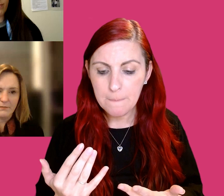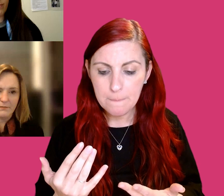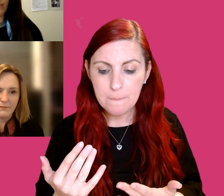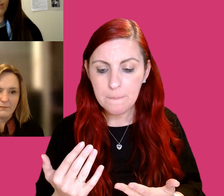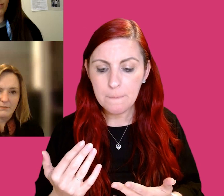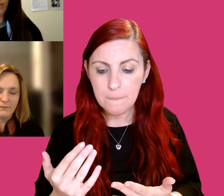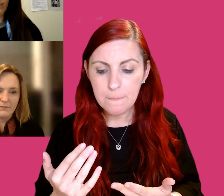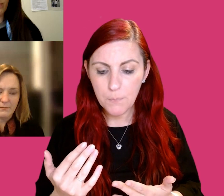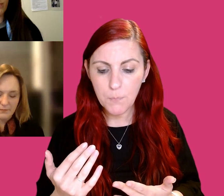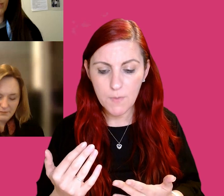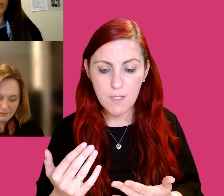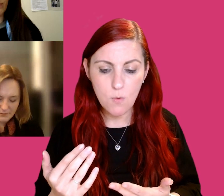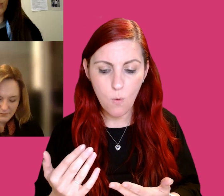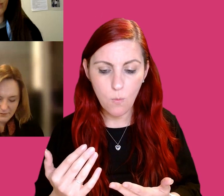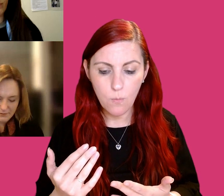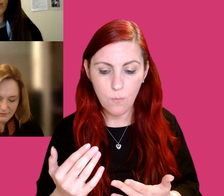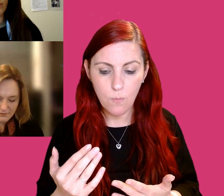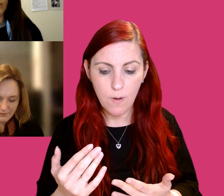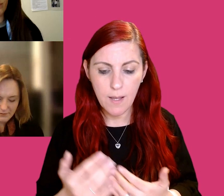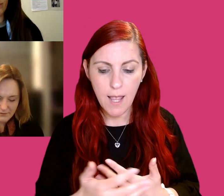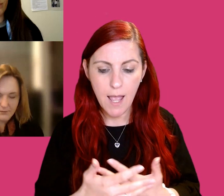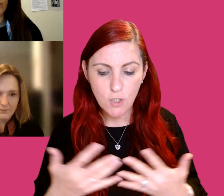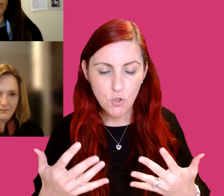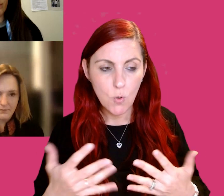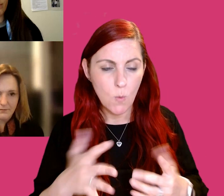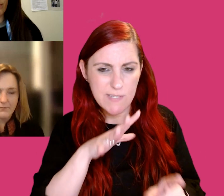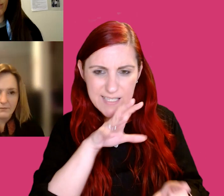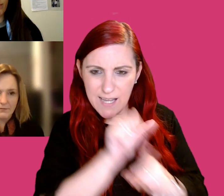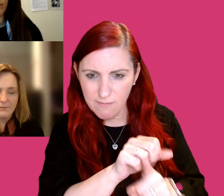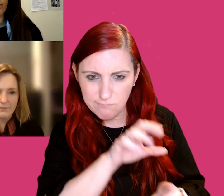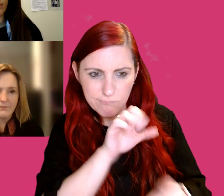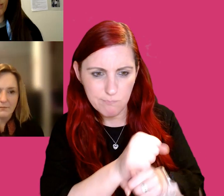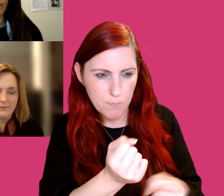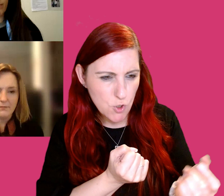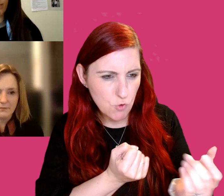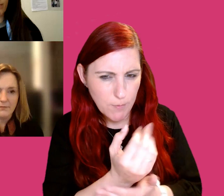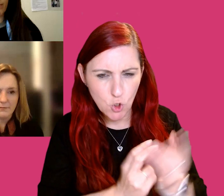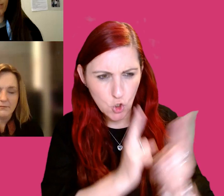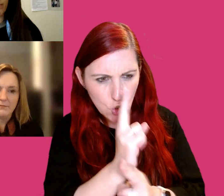being overly dactic or prescriptive with women about what they should and shouldn't eat and all